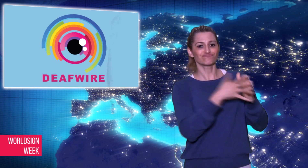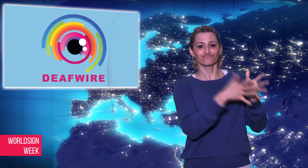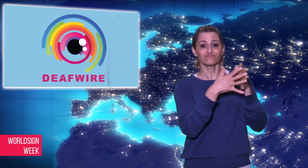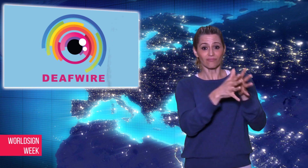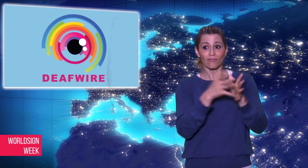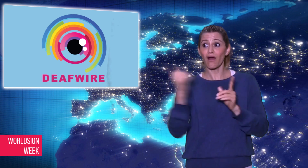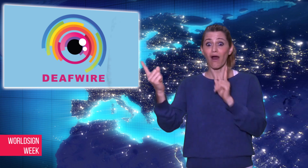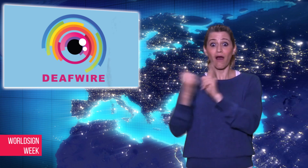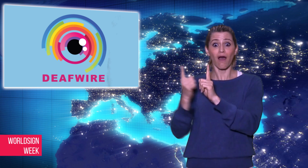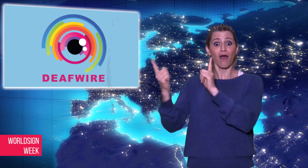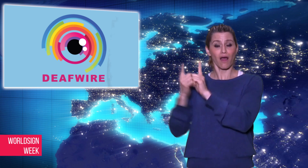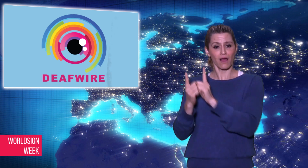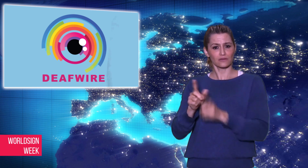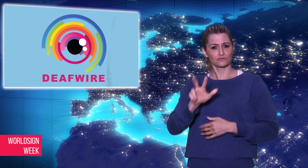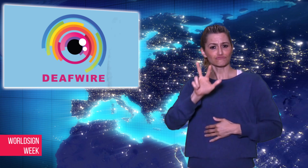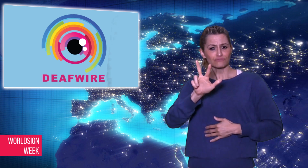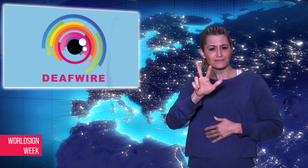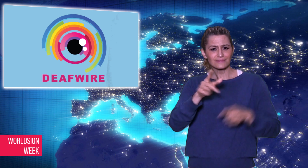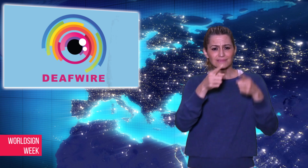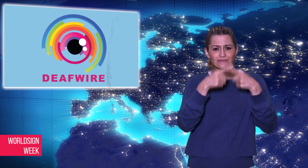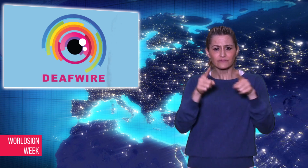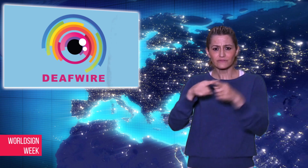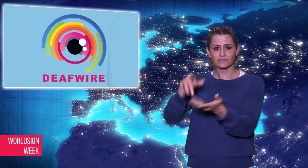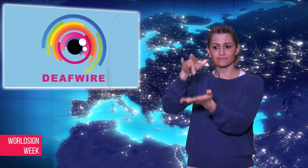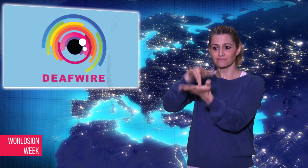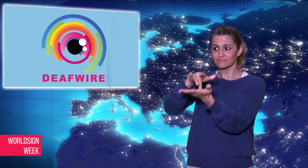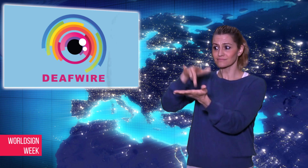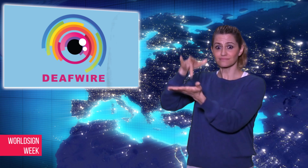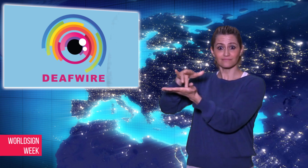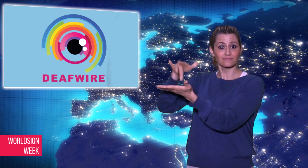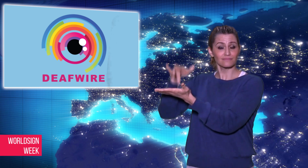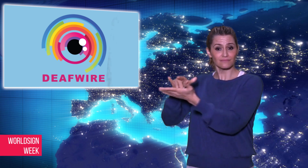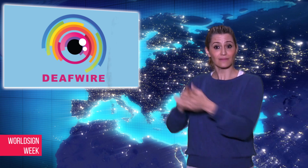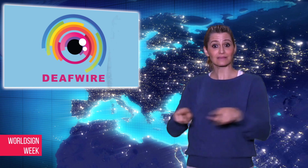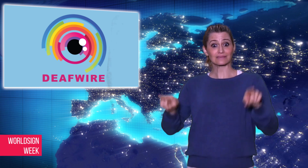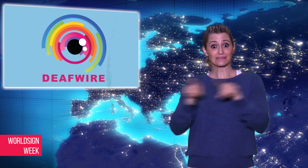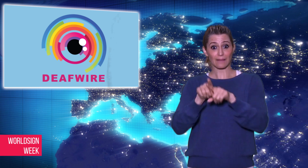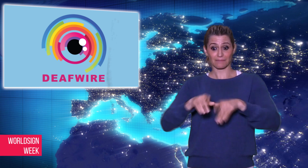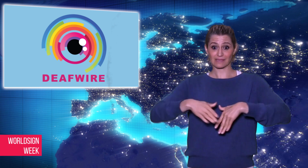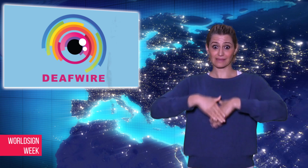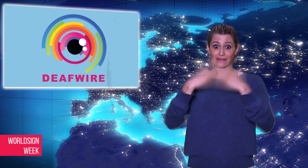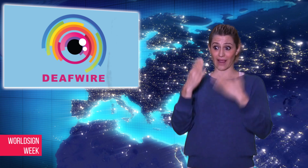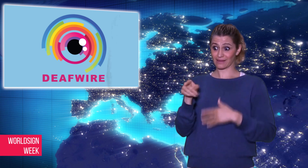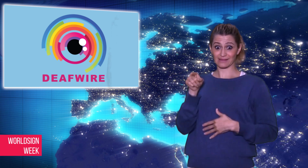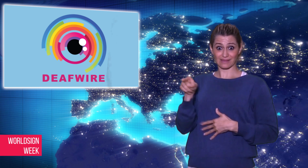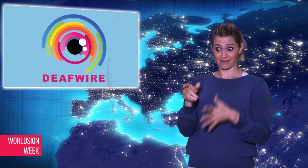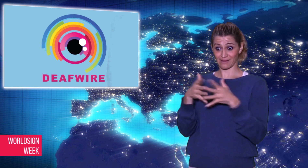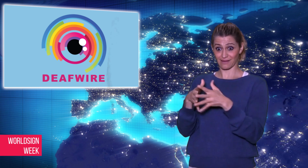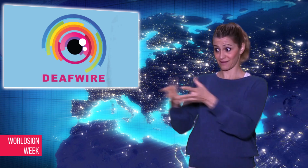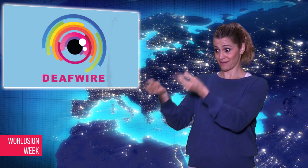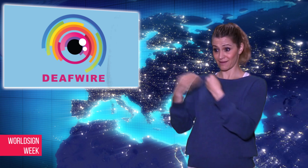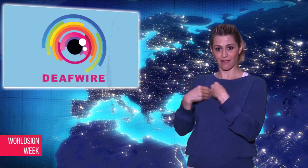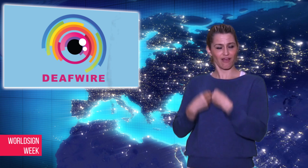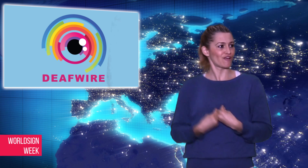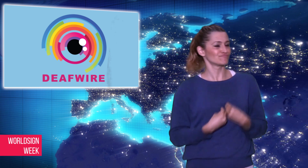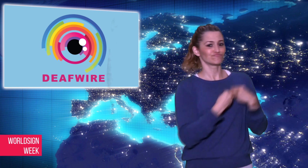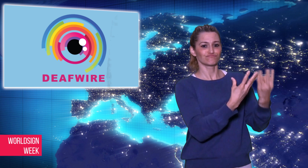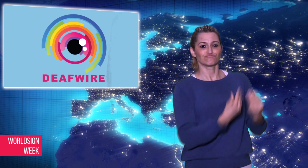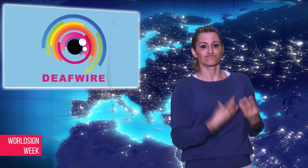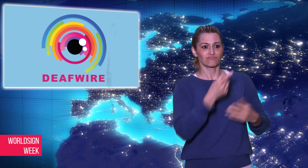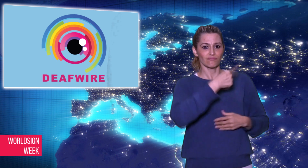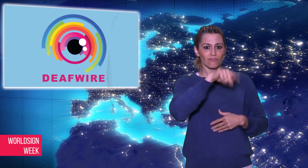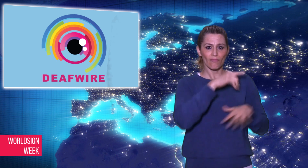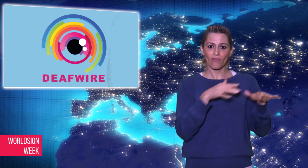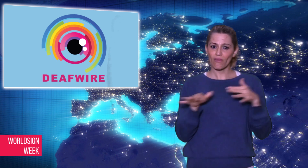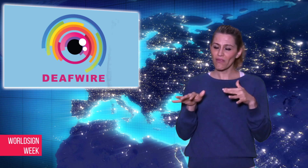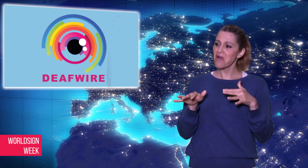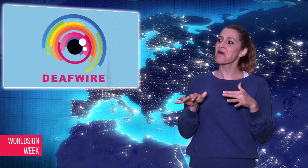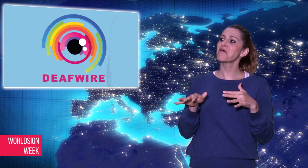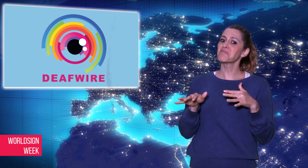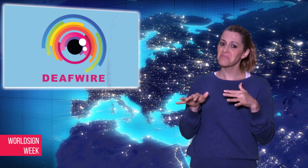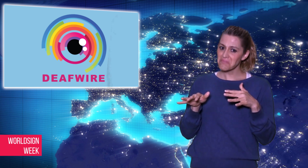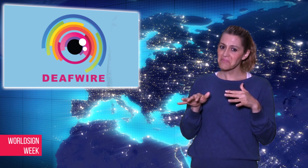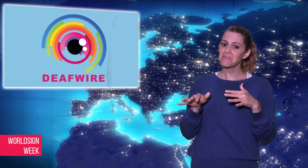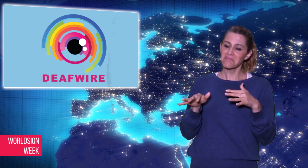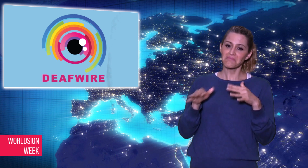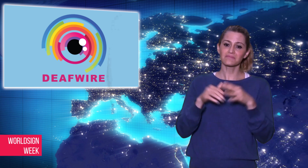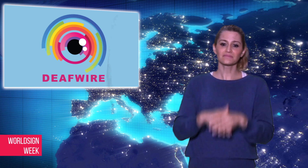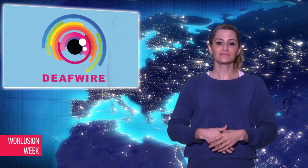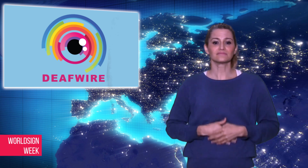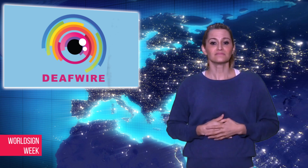meeting people who signed to her in ASL in three